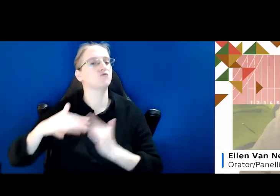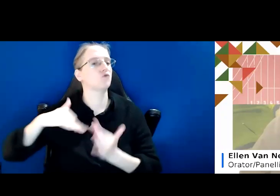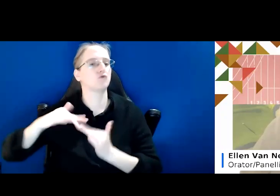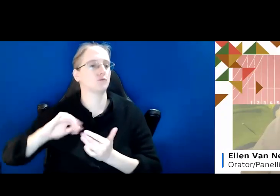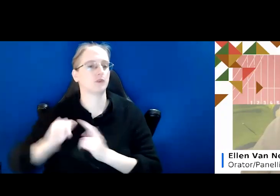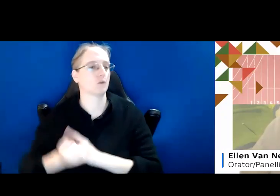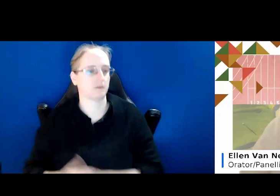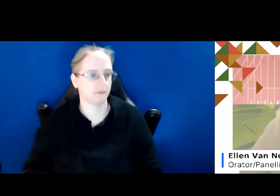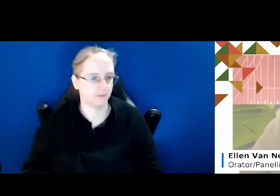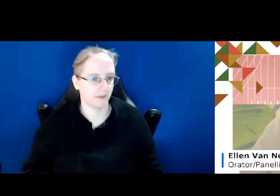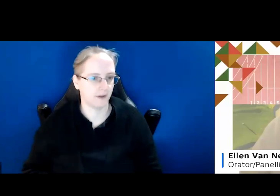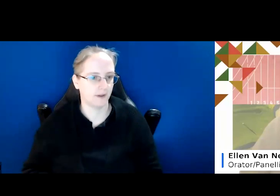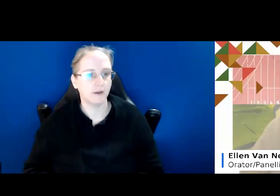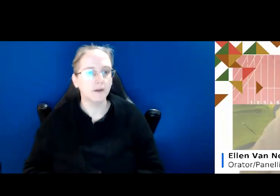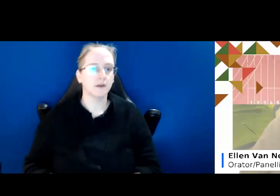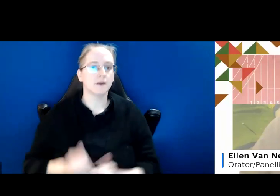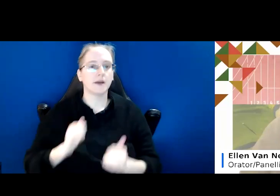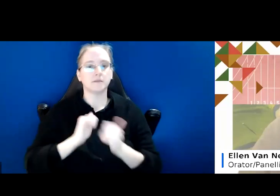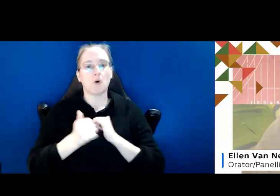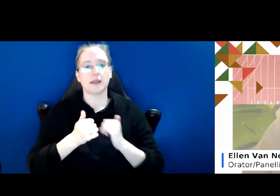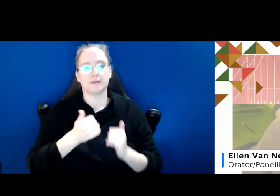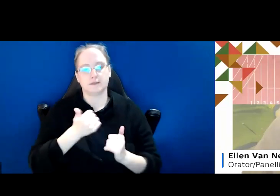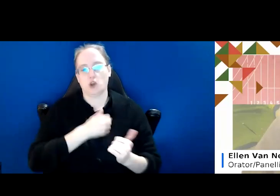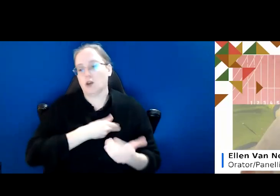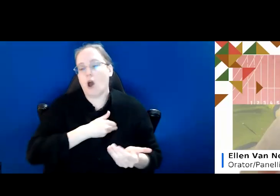Like it's a generous thing. We'll give you sport.